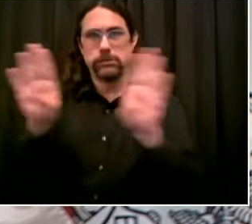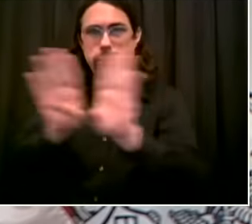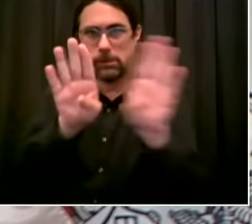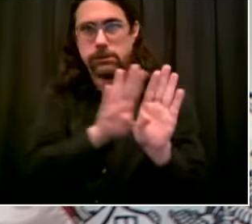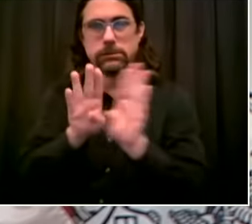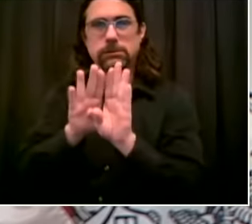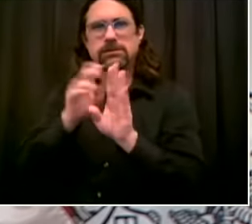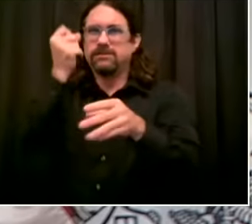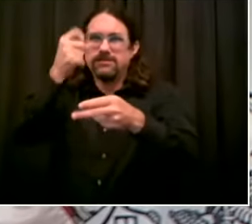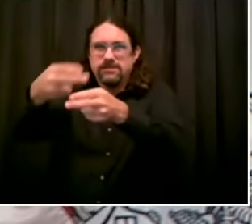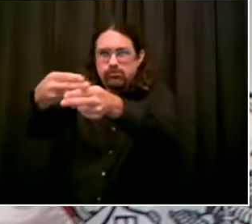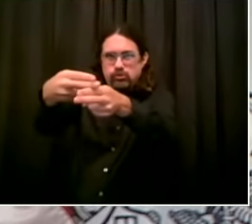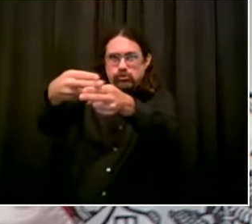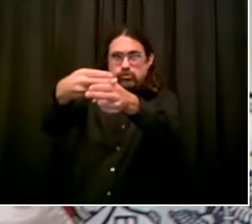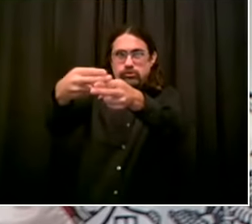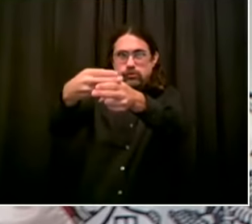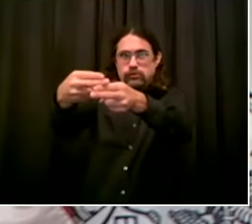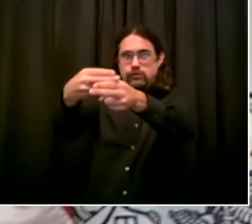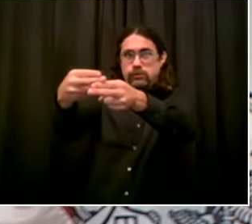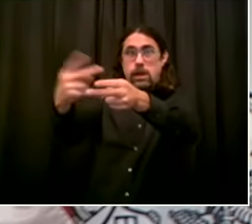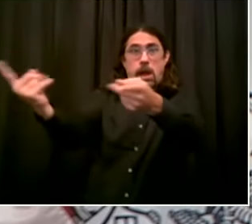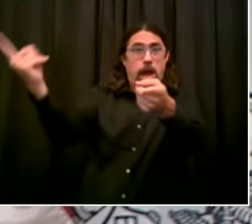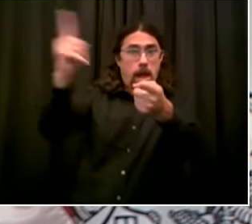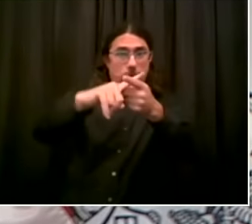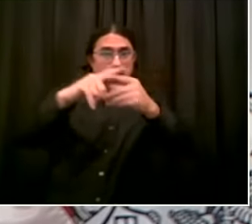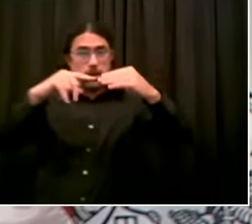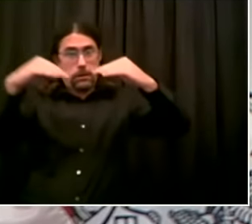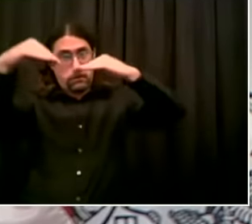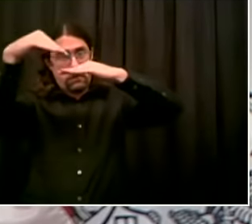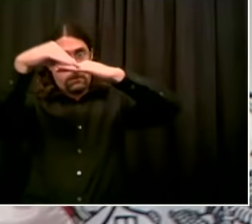AND DOCTOR VARMA IS ON WTHI US AS